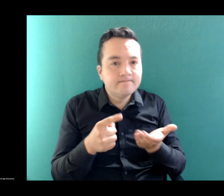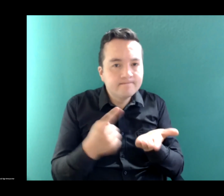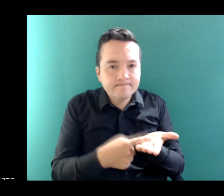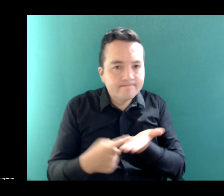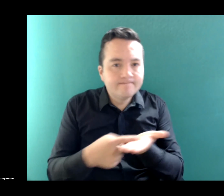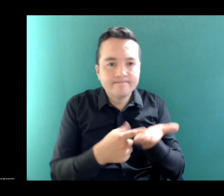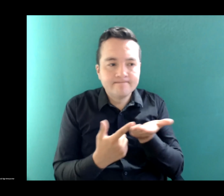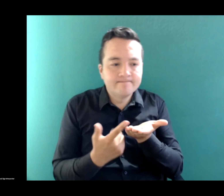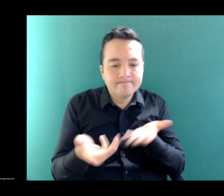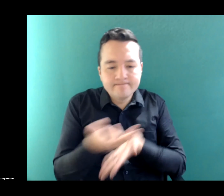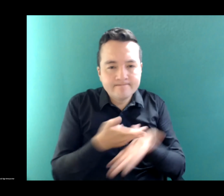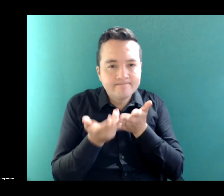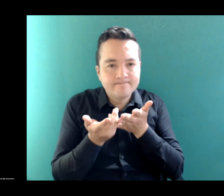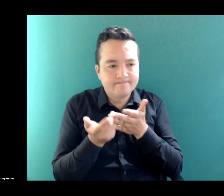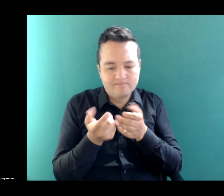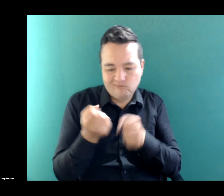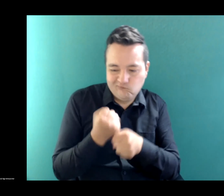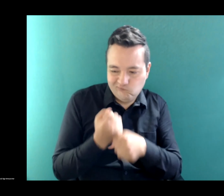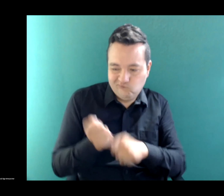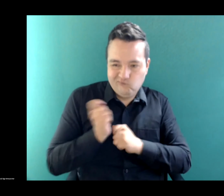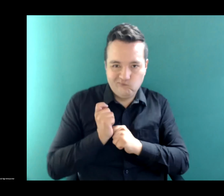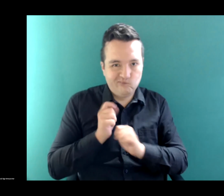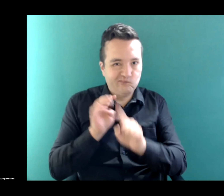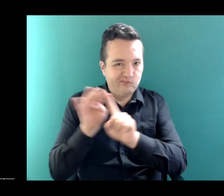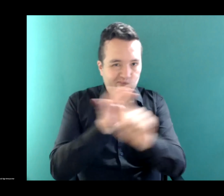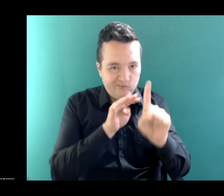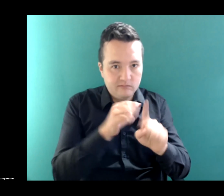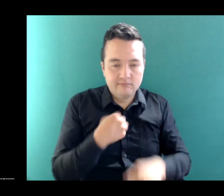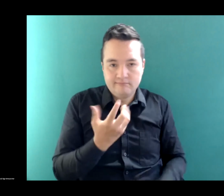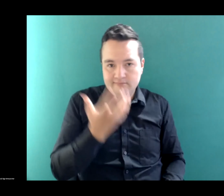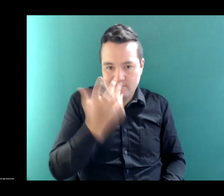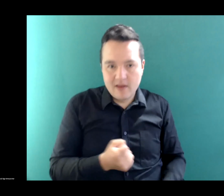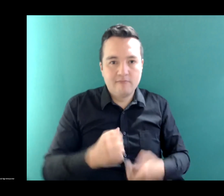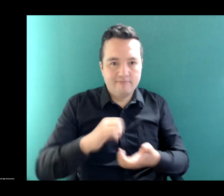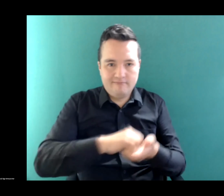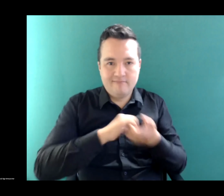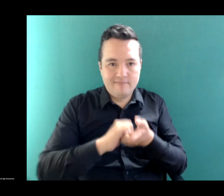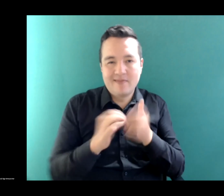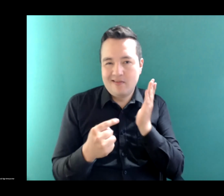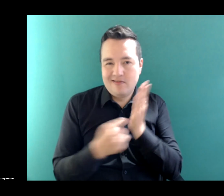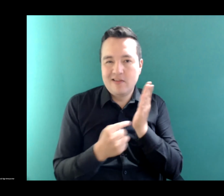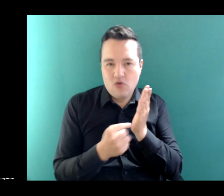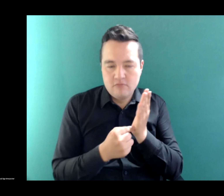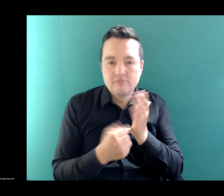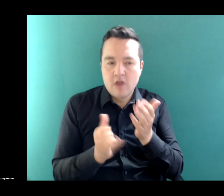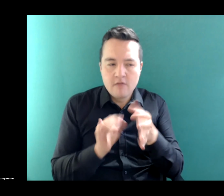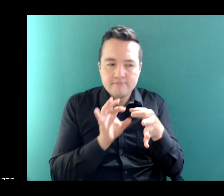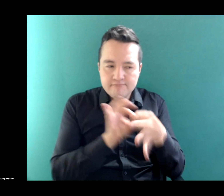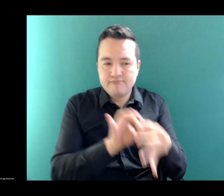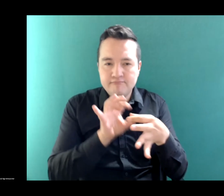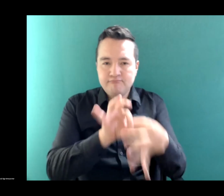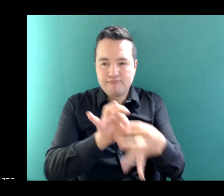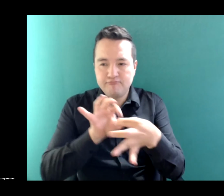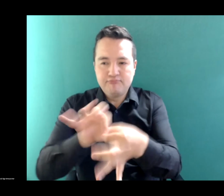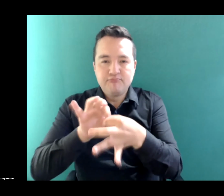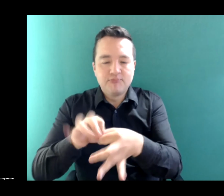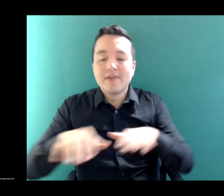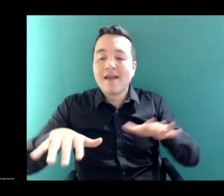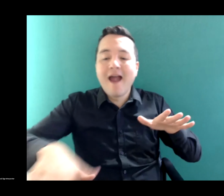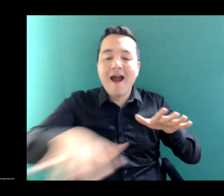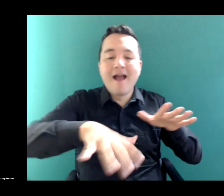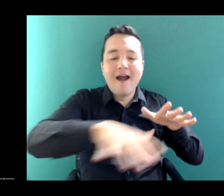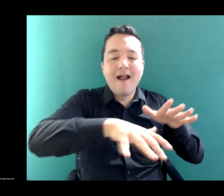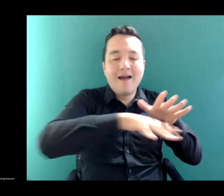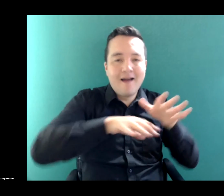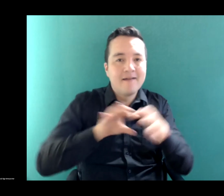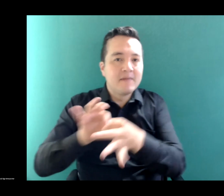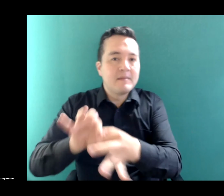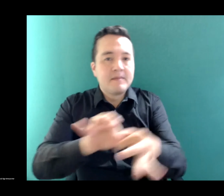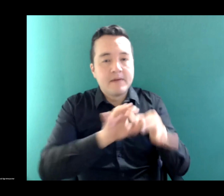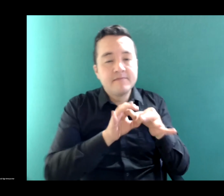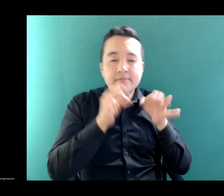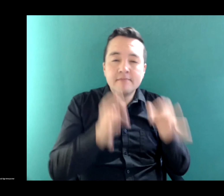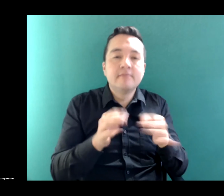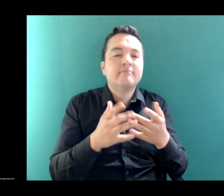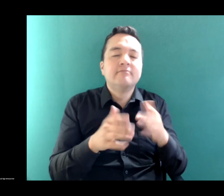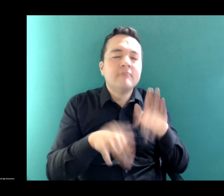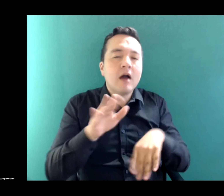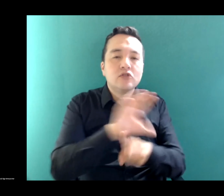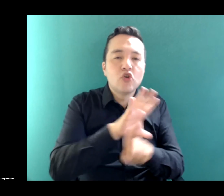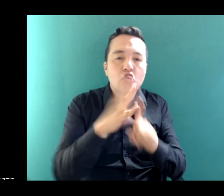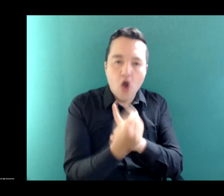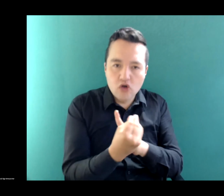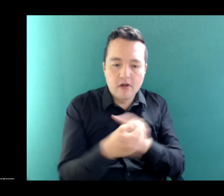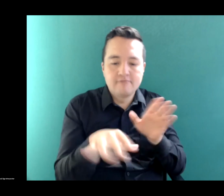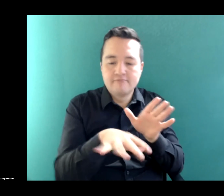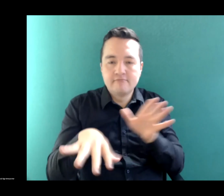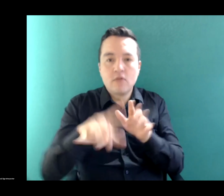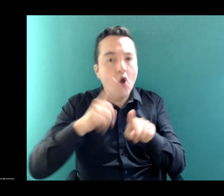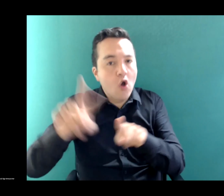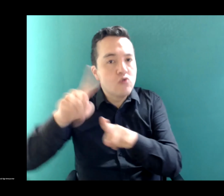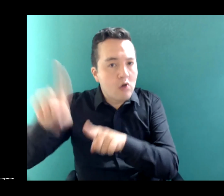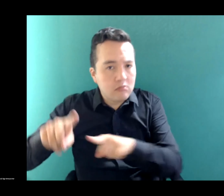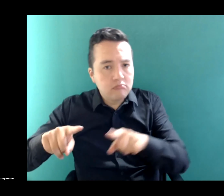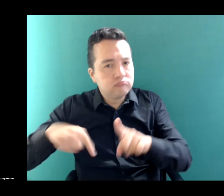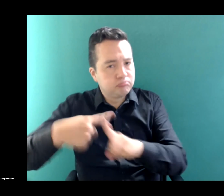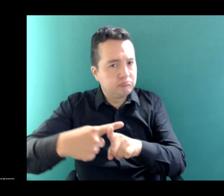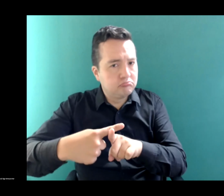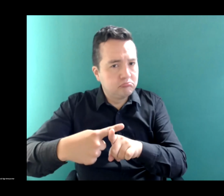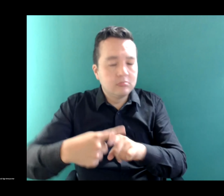We are focusing on education and cultural inclusion.